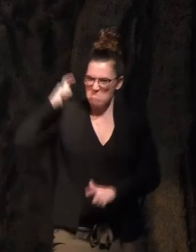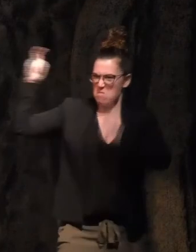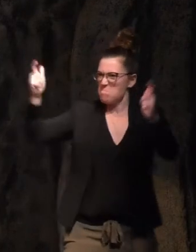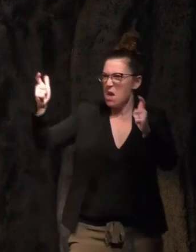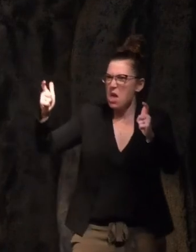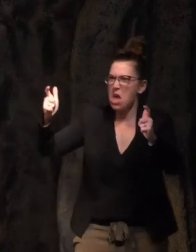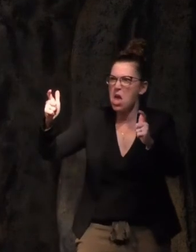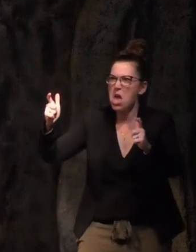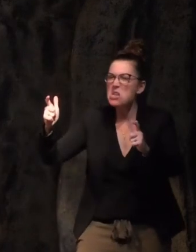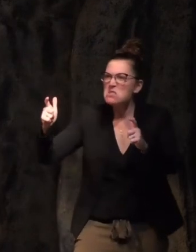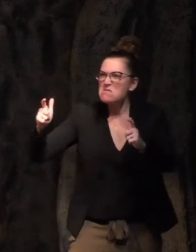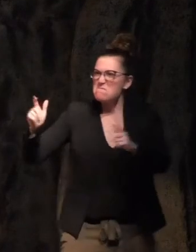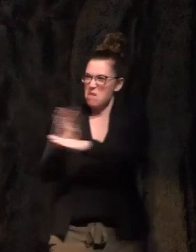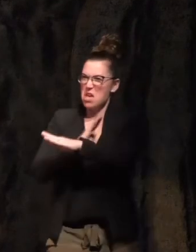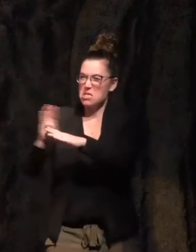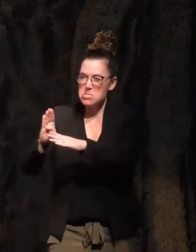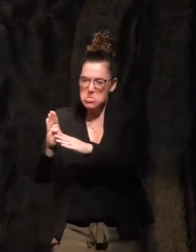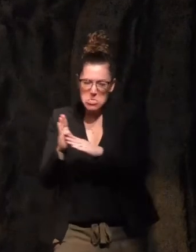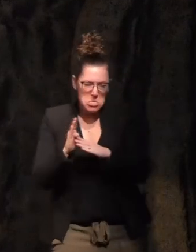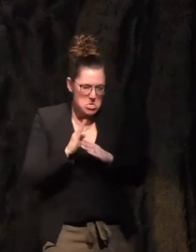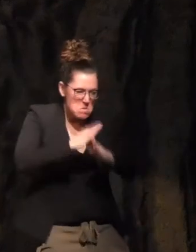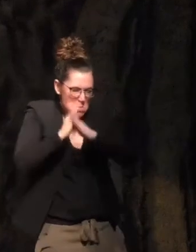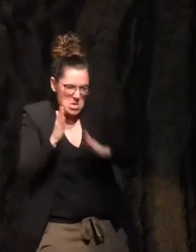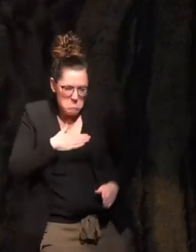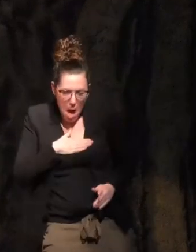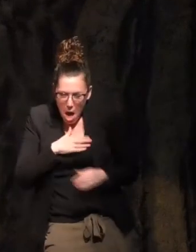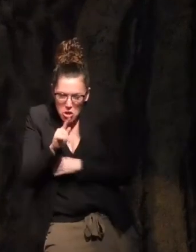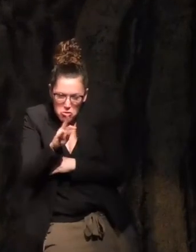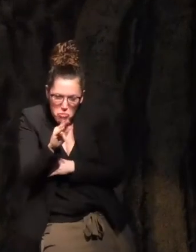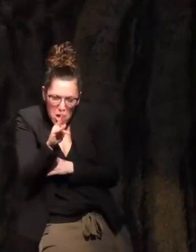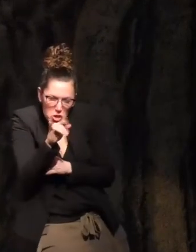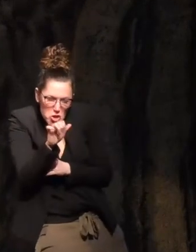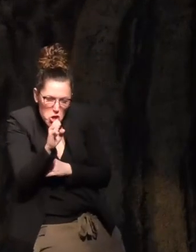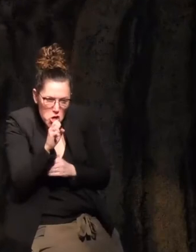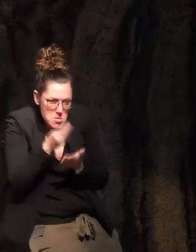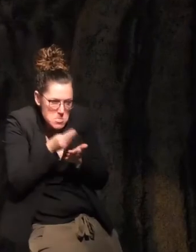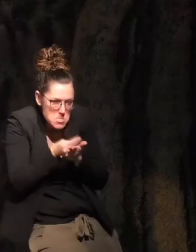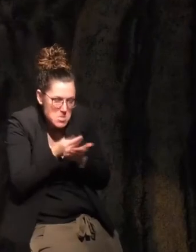Sorry, that was a bit much but, you know it was late, it was late when I wrote that.